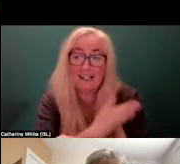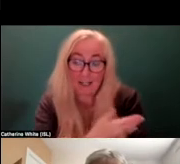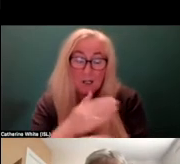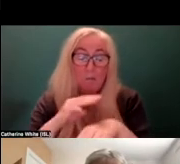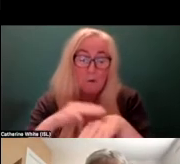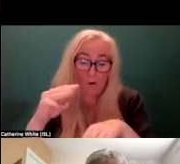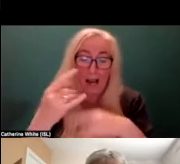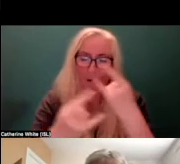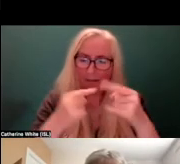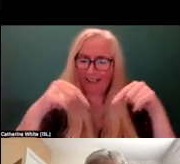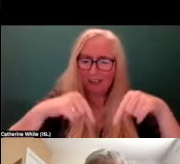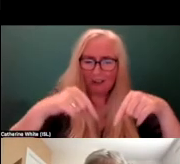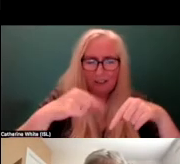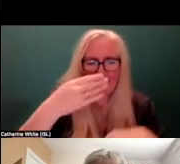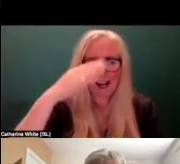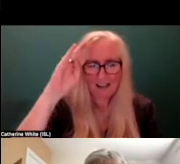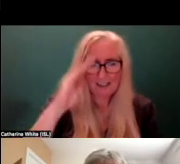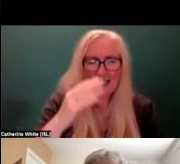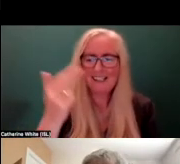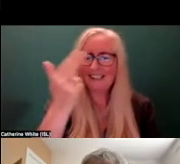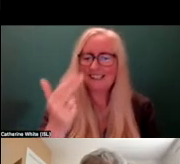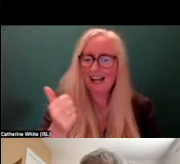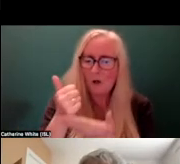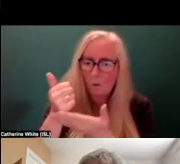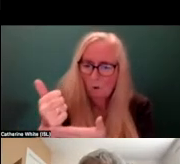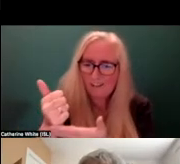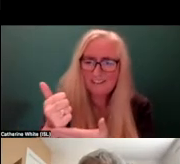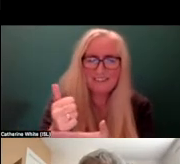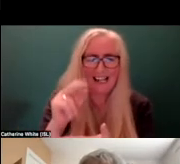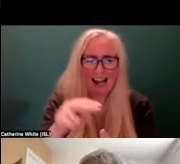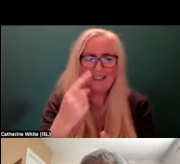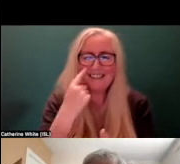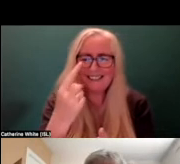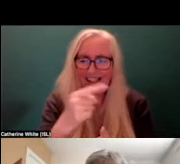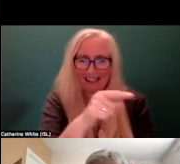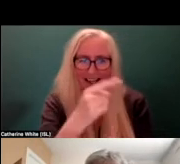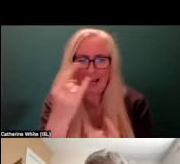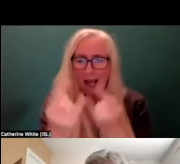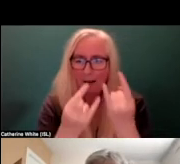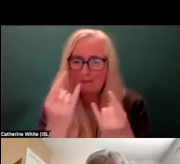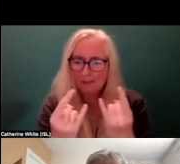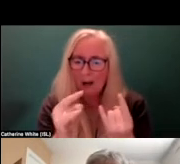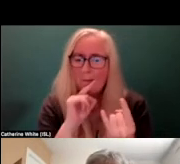It is starting to happen much more here in Ireland. And I think some of the design awards on the urban round have seen this come through.